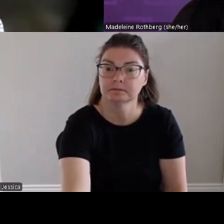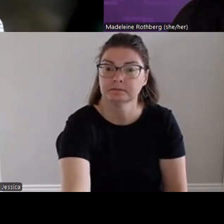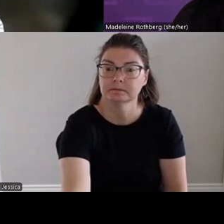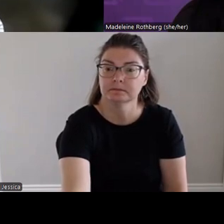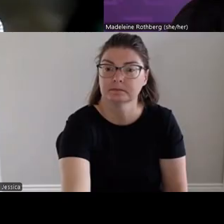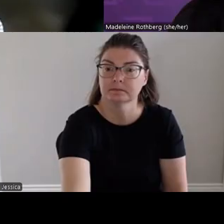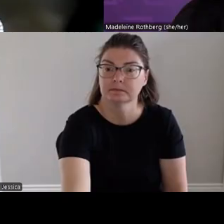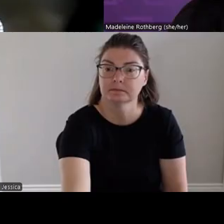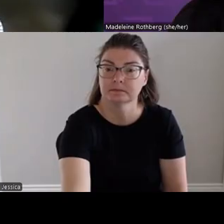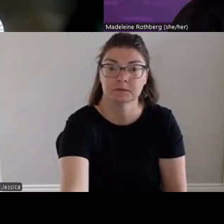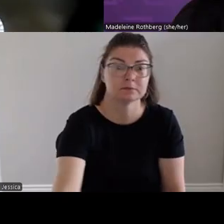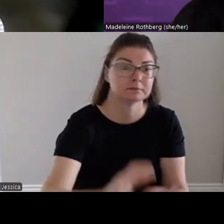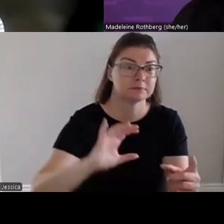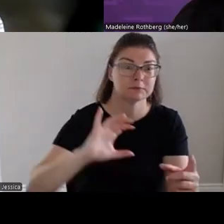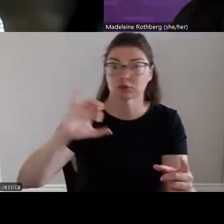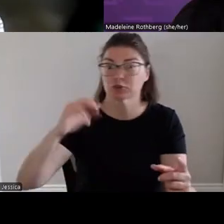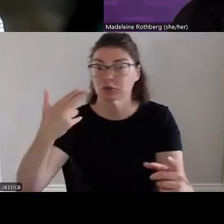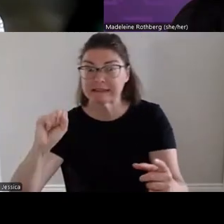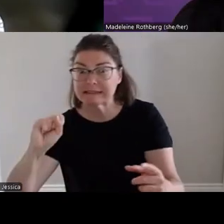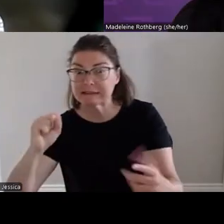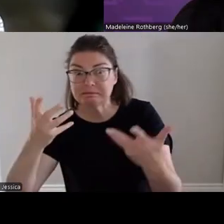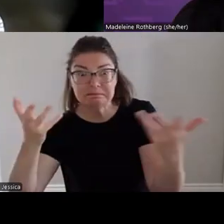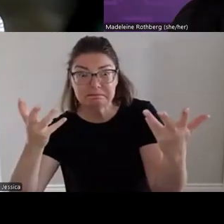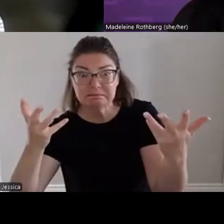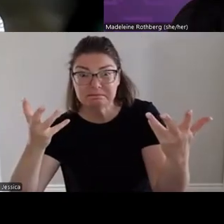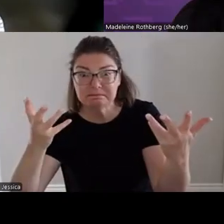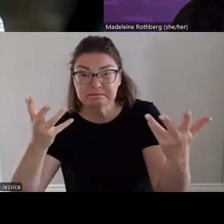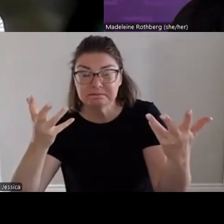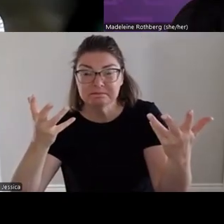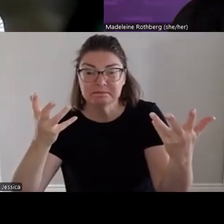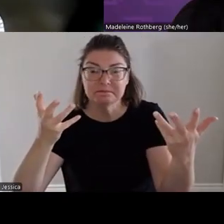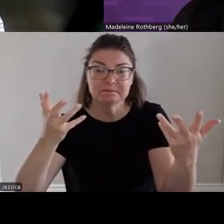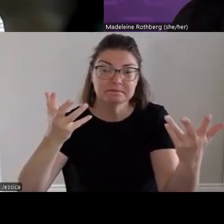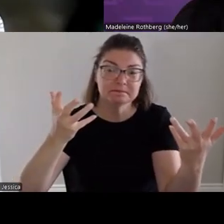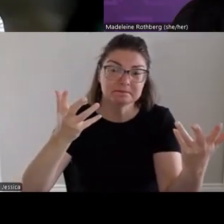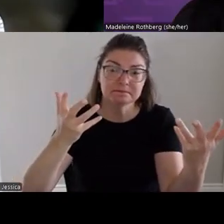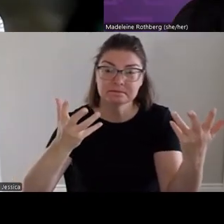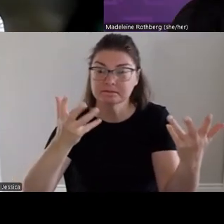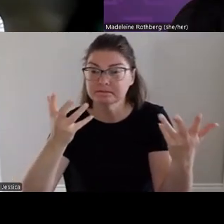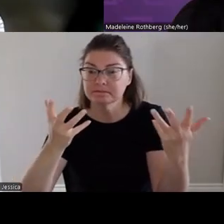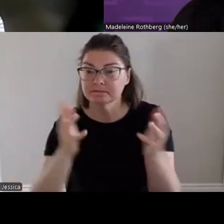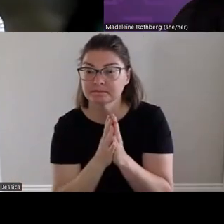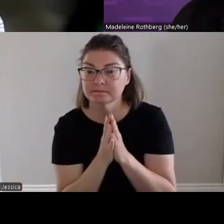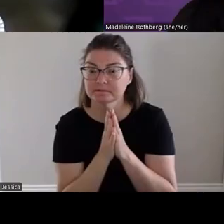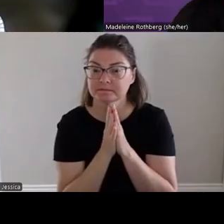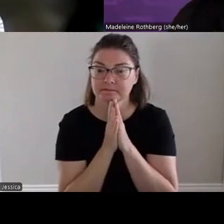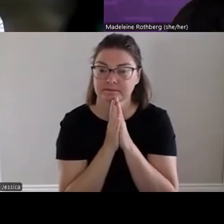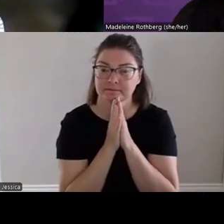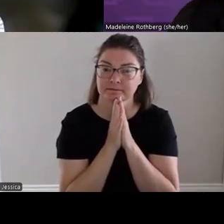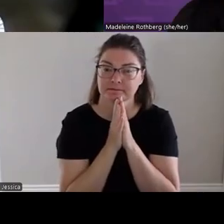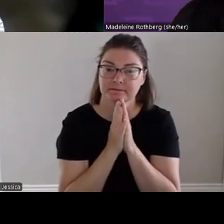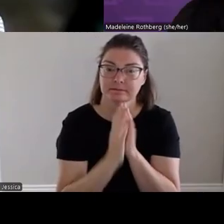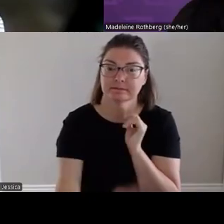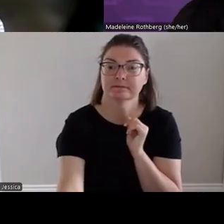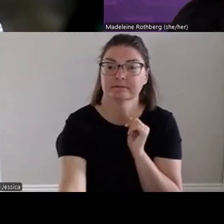(Charles LaPierre) ...What do you think, Chris? (Christopher Carr) ...I,I think this would actually be something